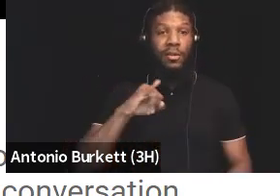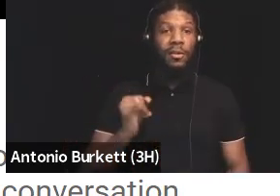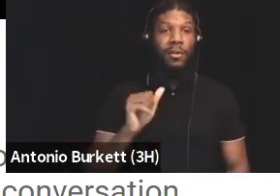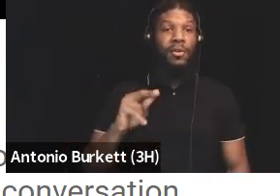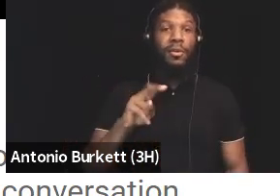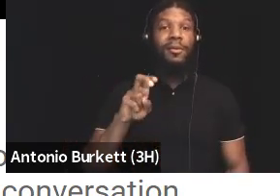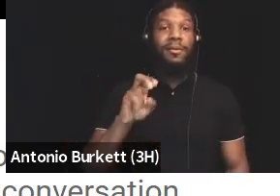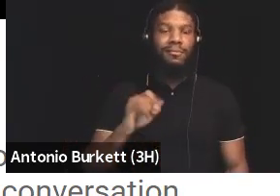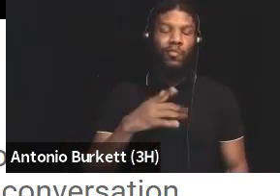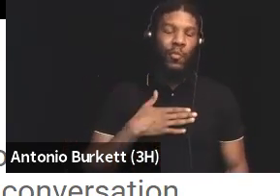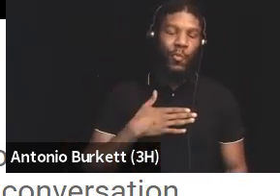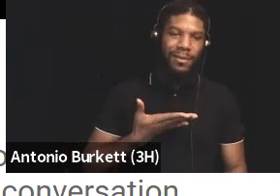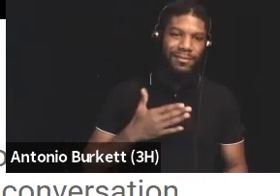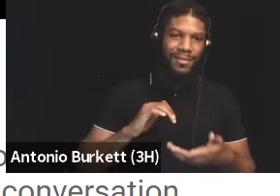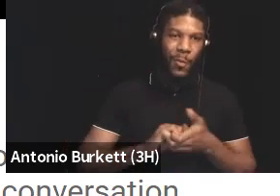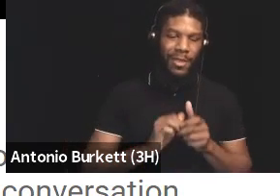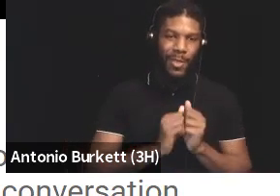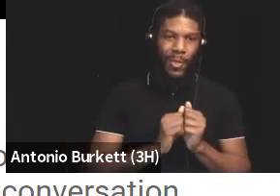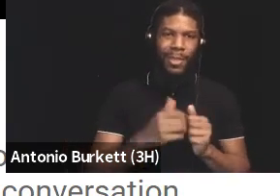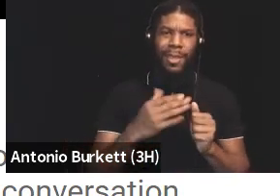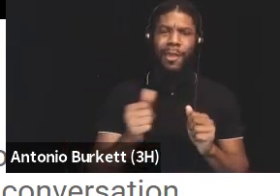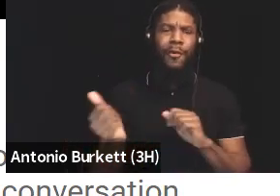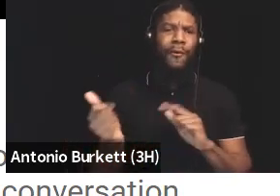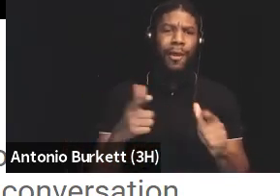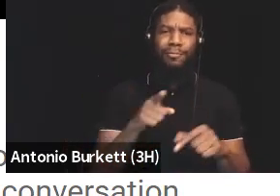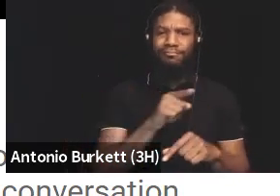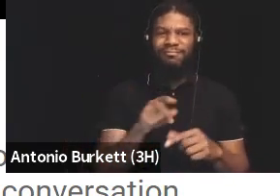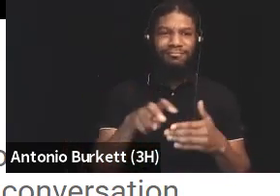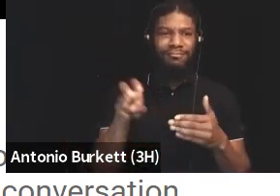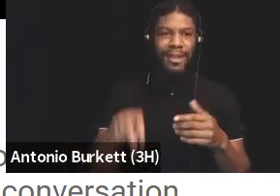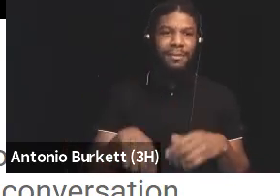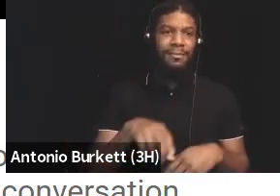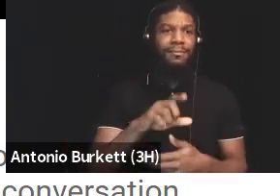to collaborate on this and to all of our panelists--Lisa, Jamie, Steve, Ruth--for